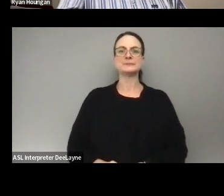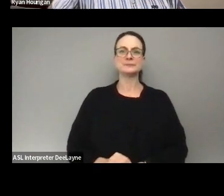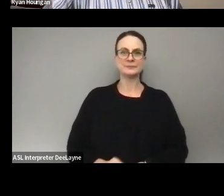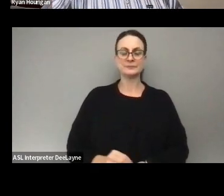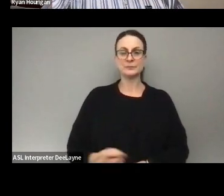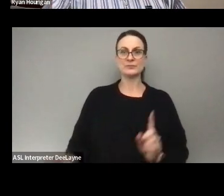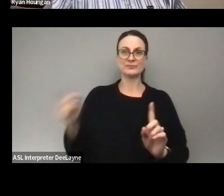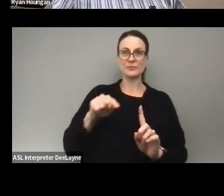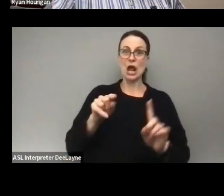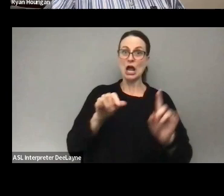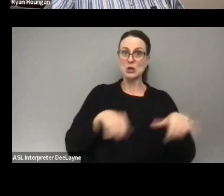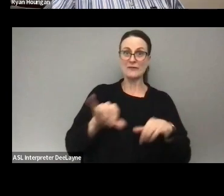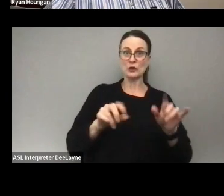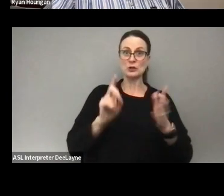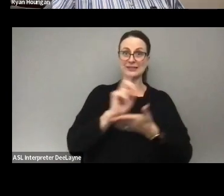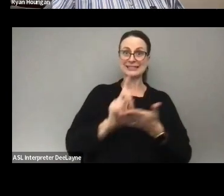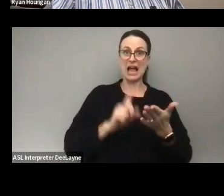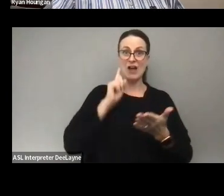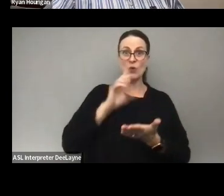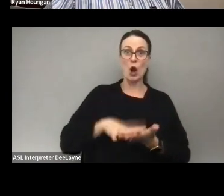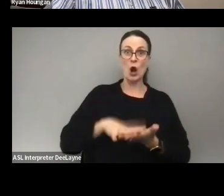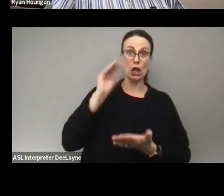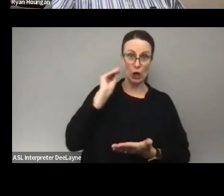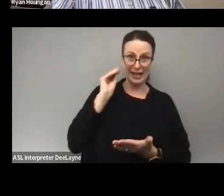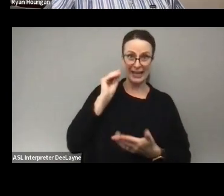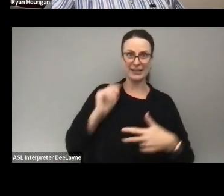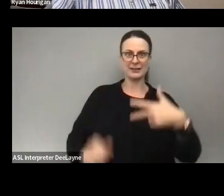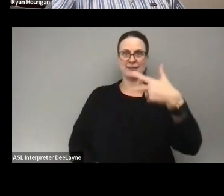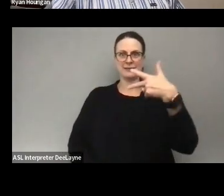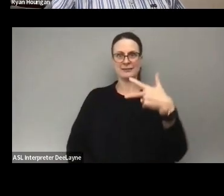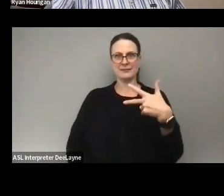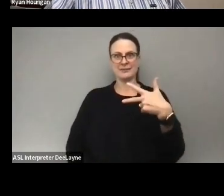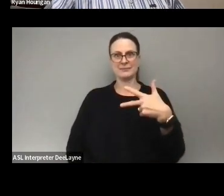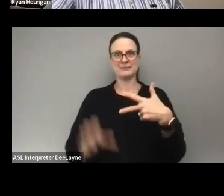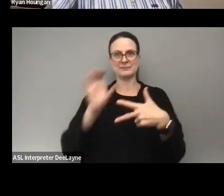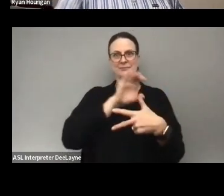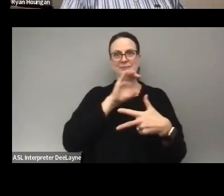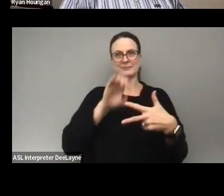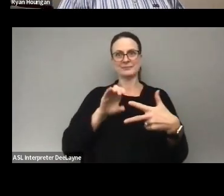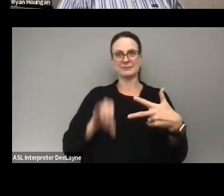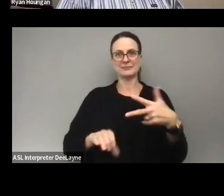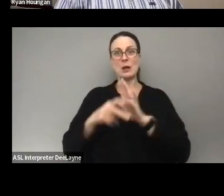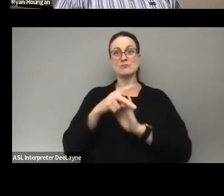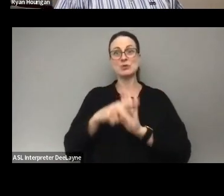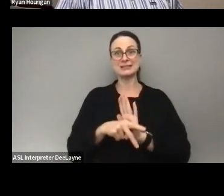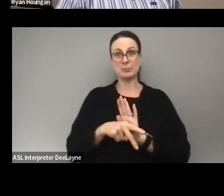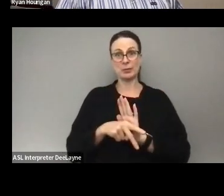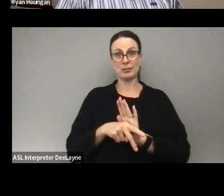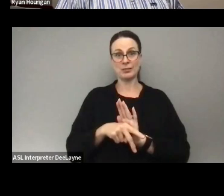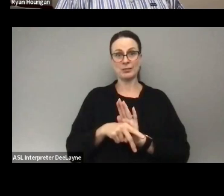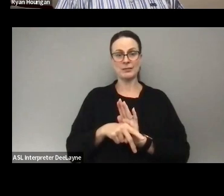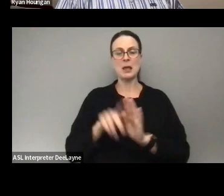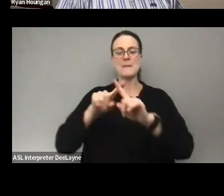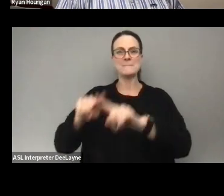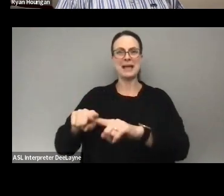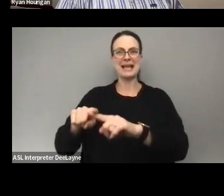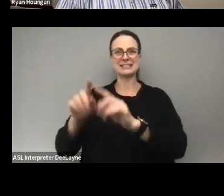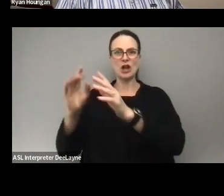So, Universal Design for Learning has three main principles based upon networks of the brain.